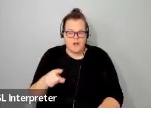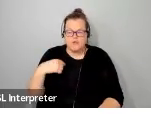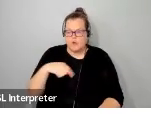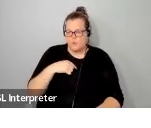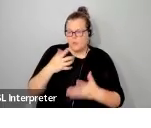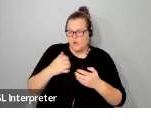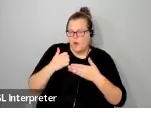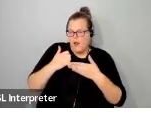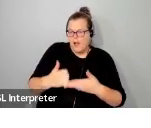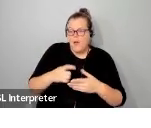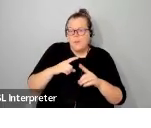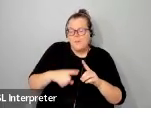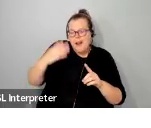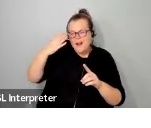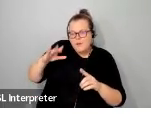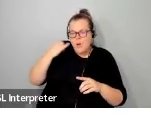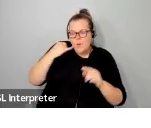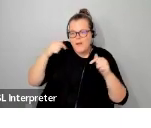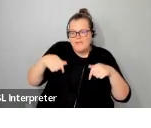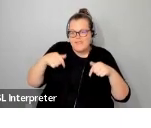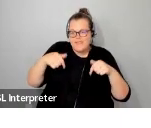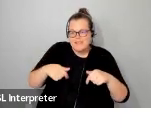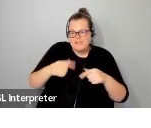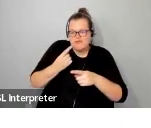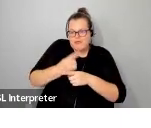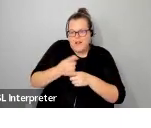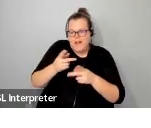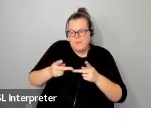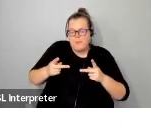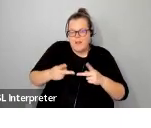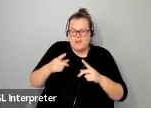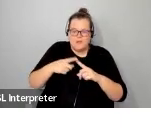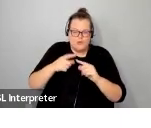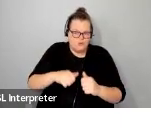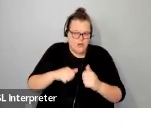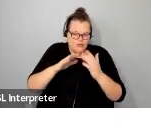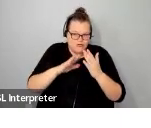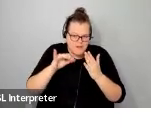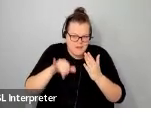I just don't know if the town hall is the right forum for us to address that right now.